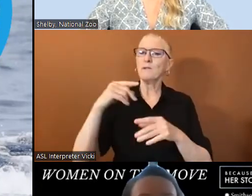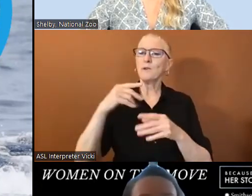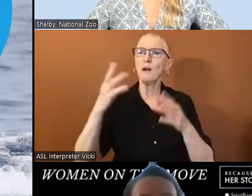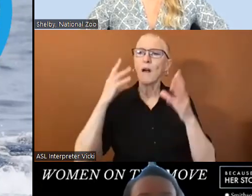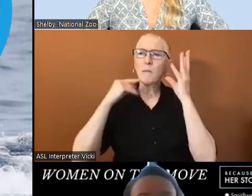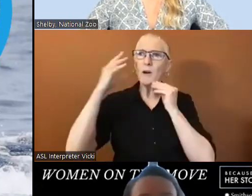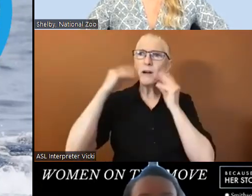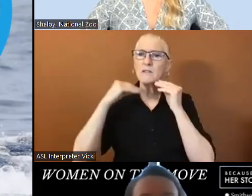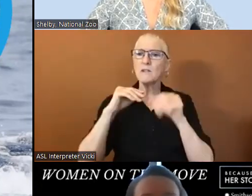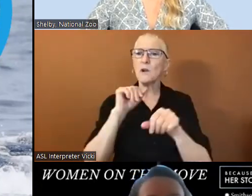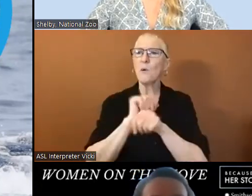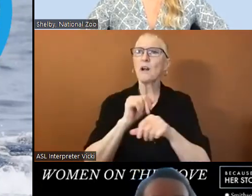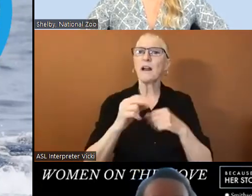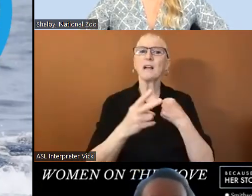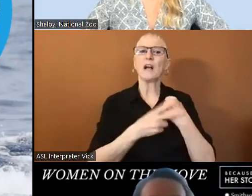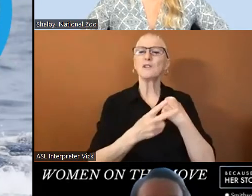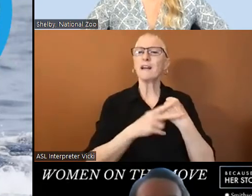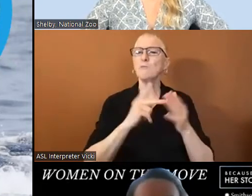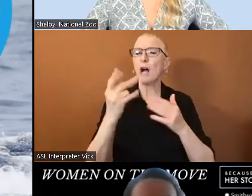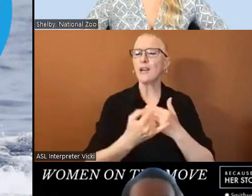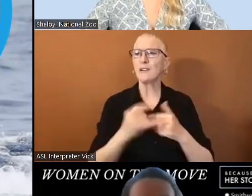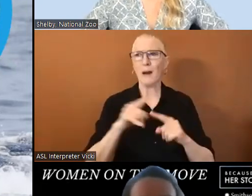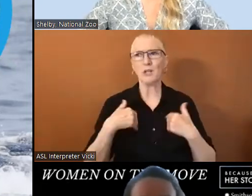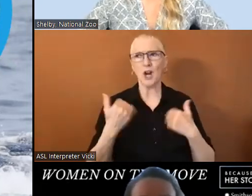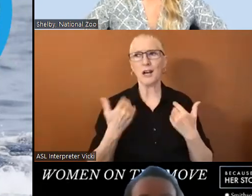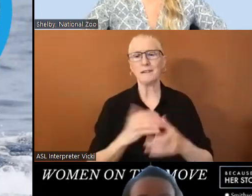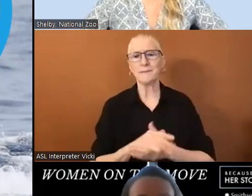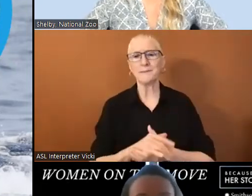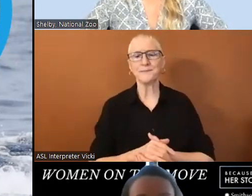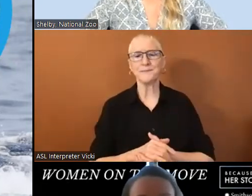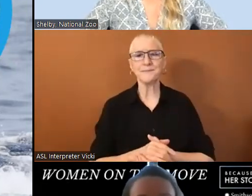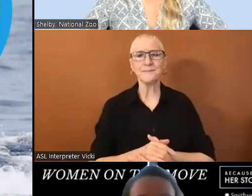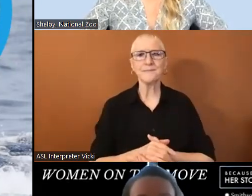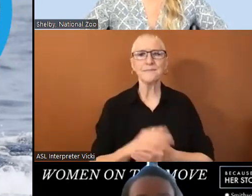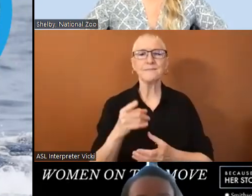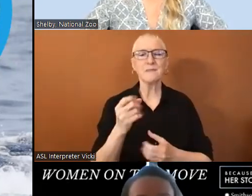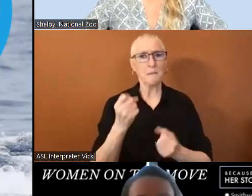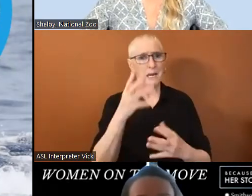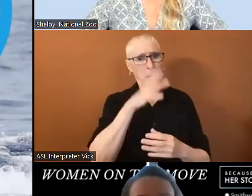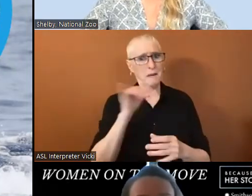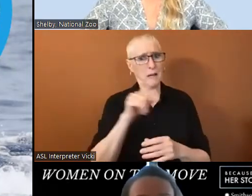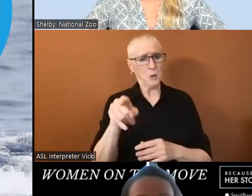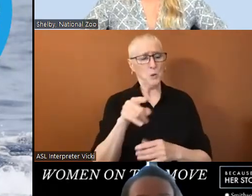projects at early age. >>Shelby: Oh, cool. So are there a lot of women like you that are studying marine mammals?